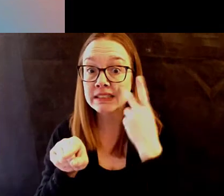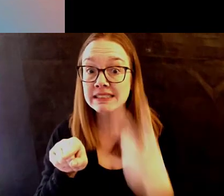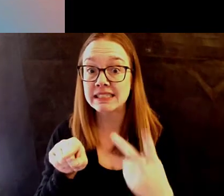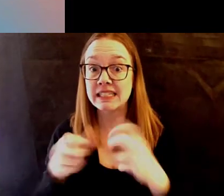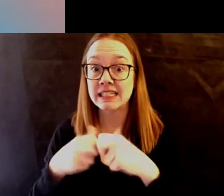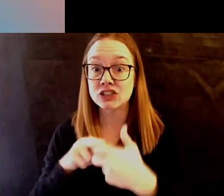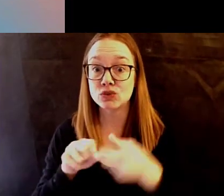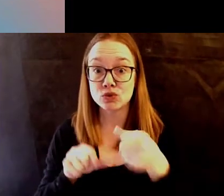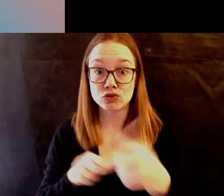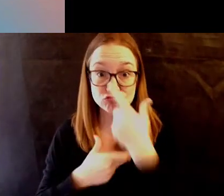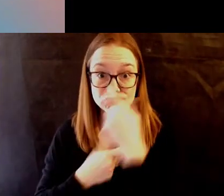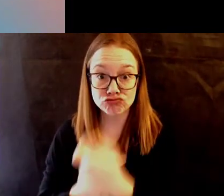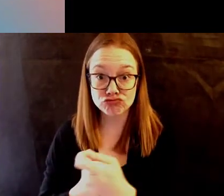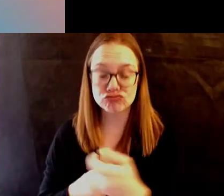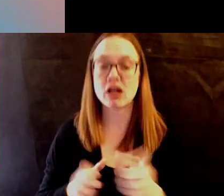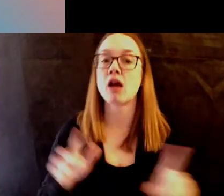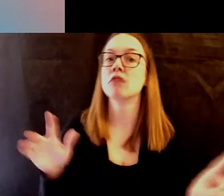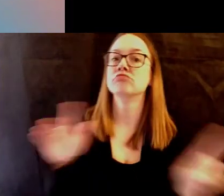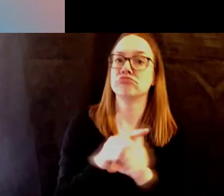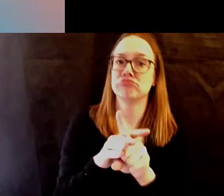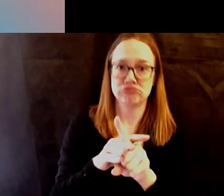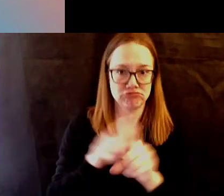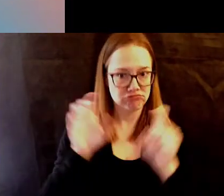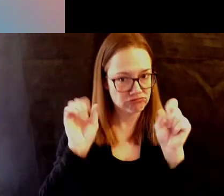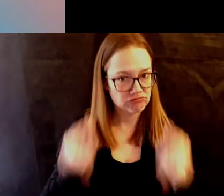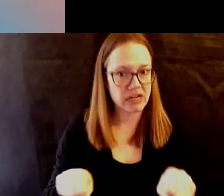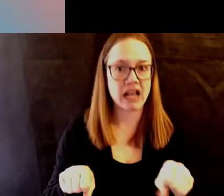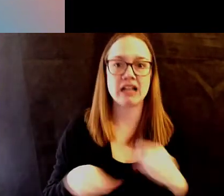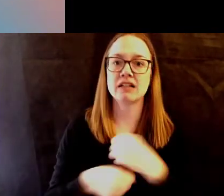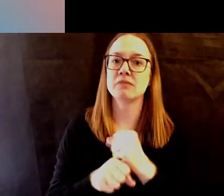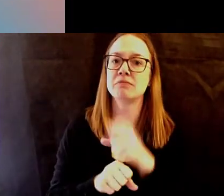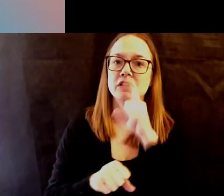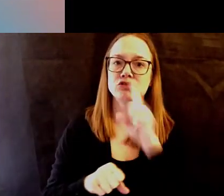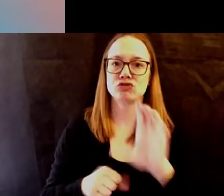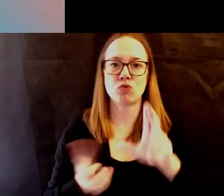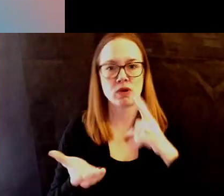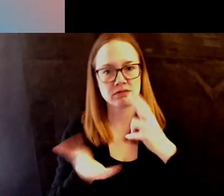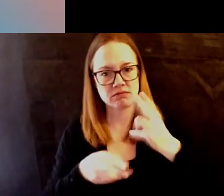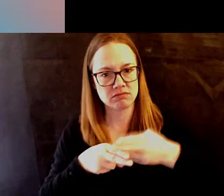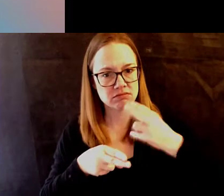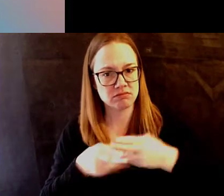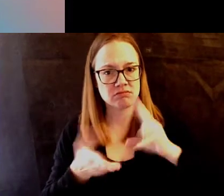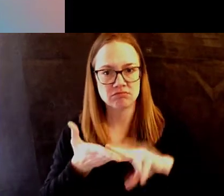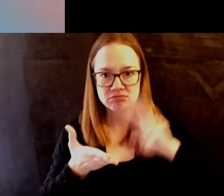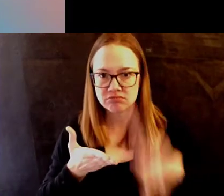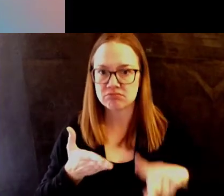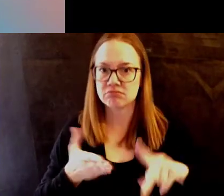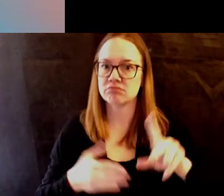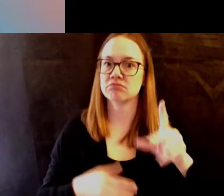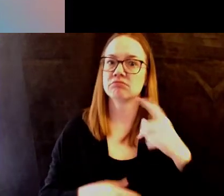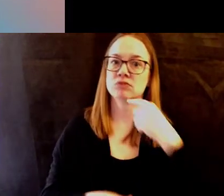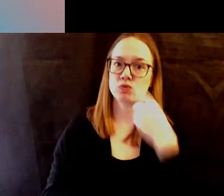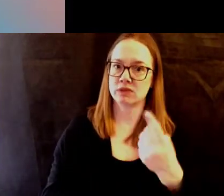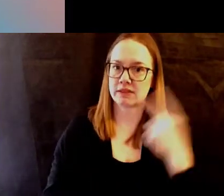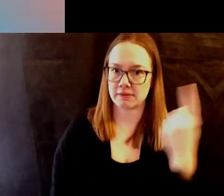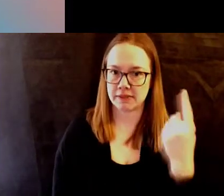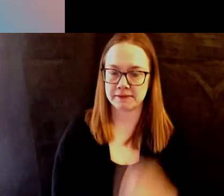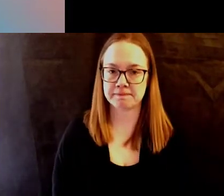And you can plan to be there and make sure that you are on the schedule to be heard as well. Local government will act very similarly